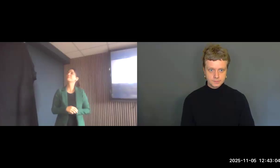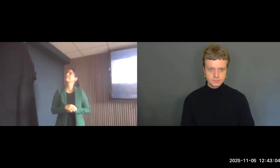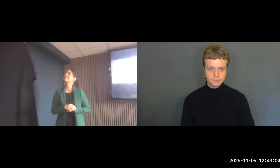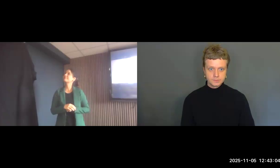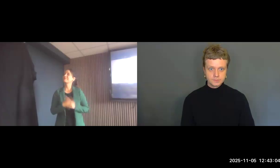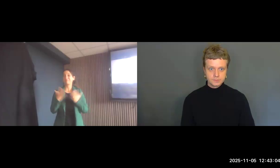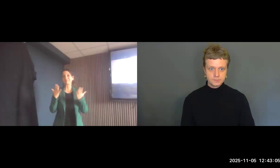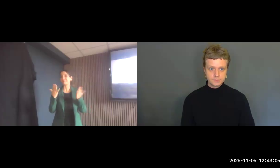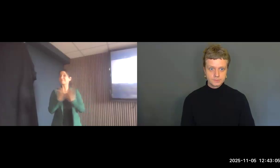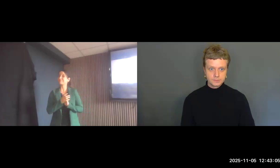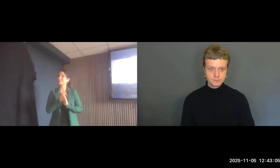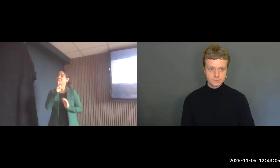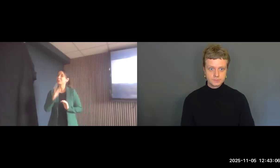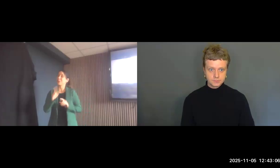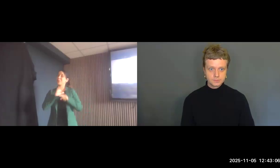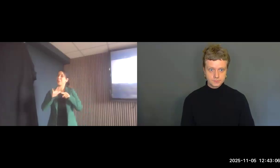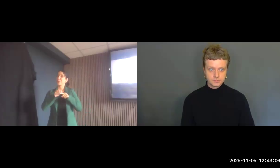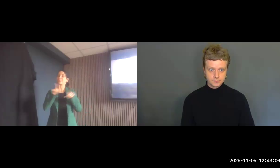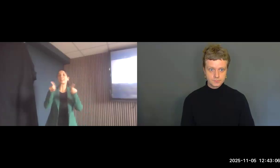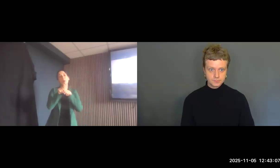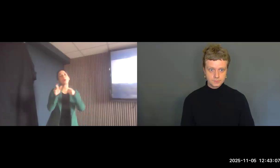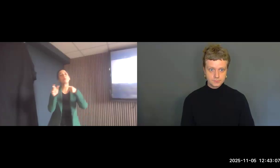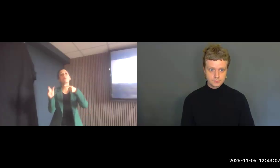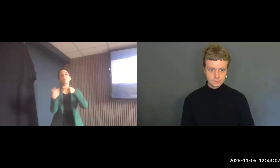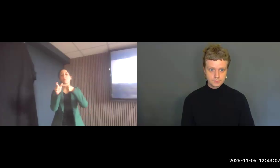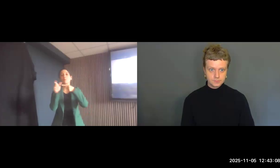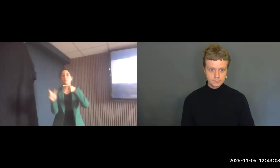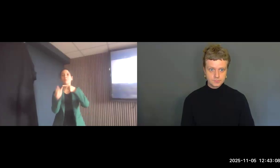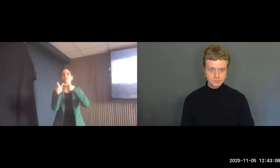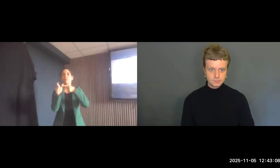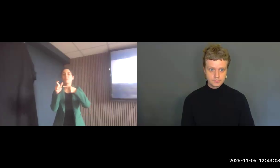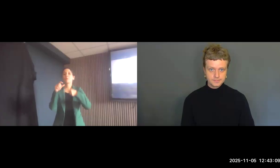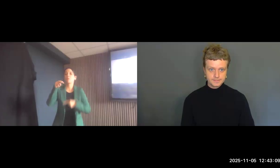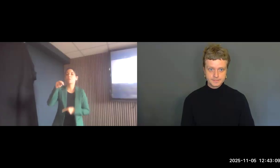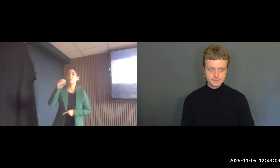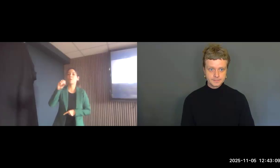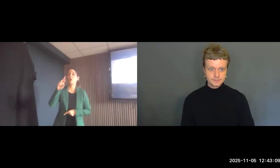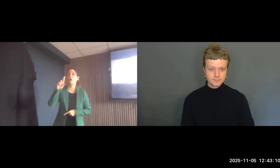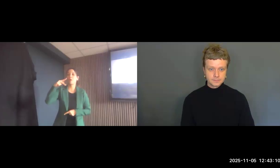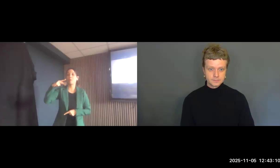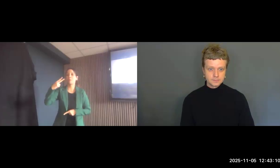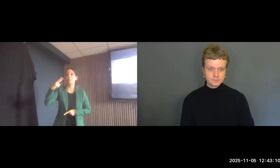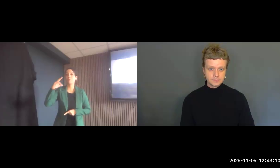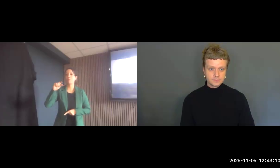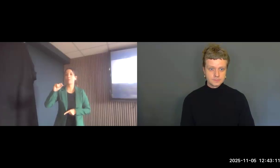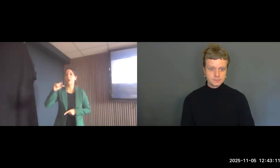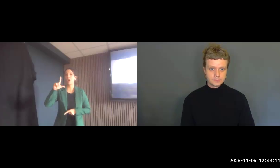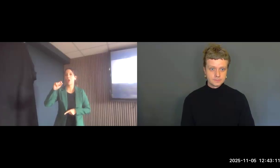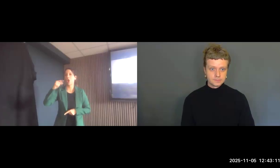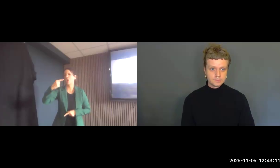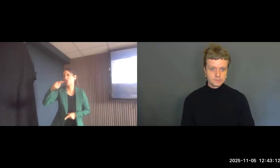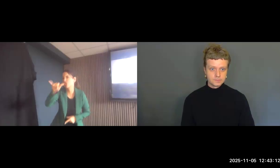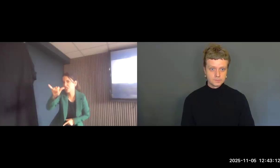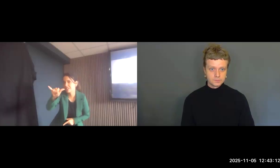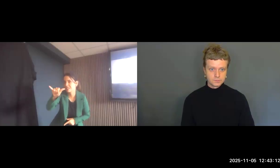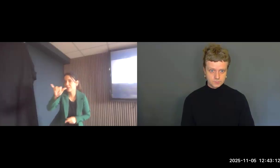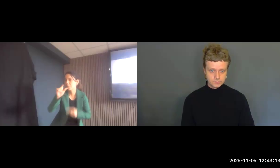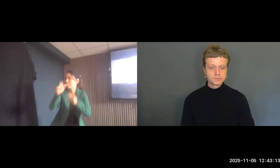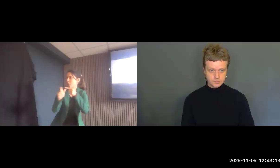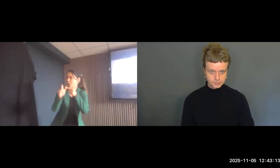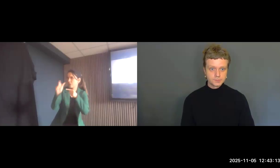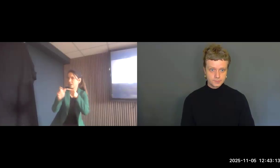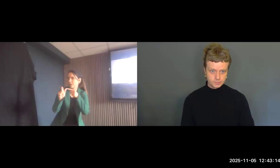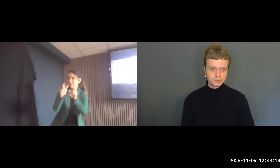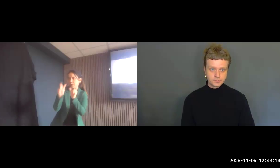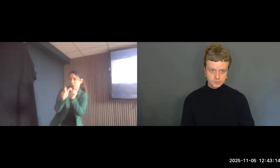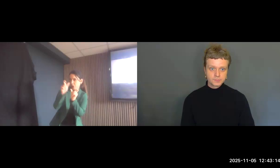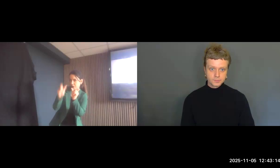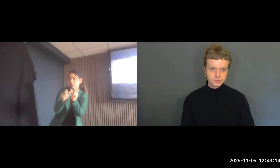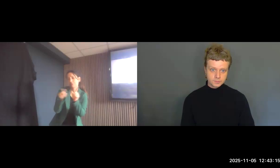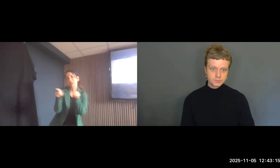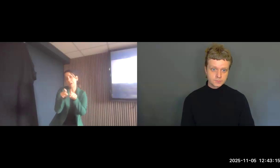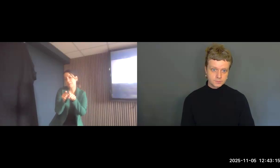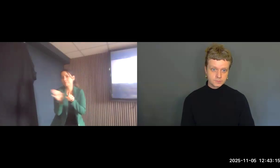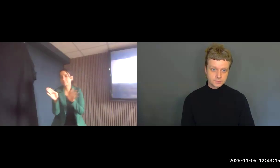more phonological shift there, but definitely. Yeah, I think in terms of the phonology there, and the morphology as well, I think.